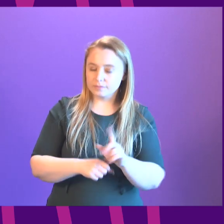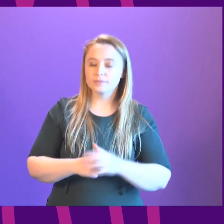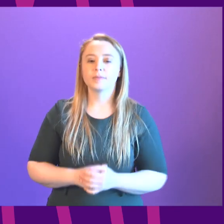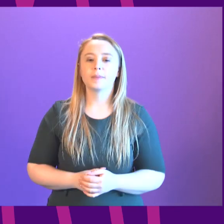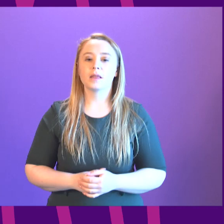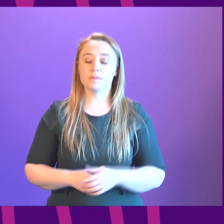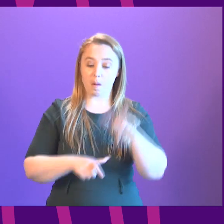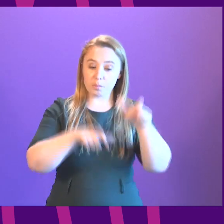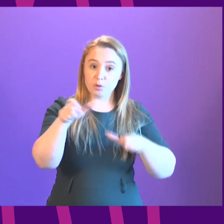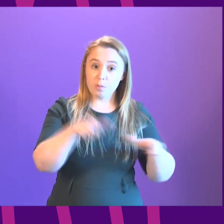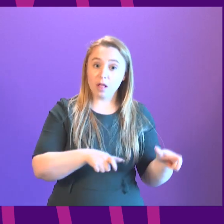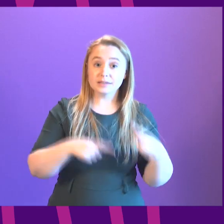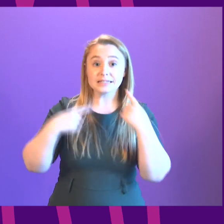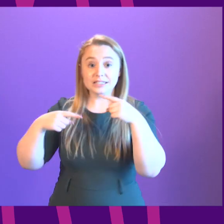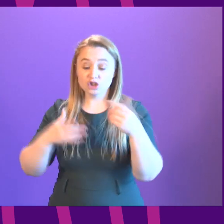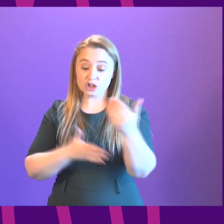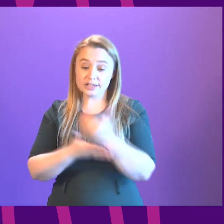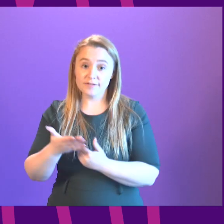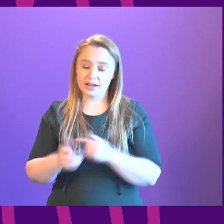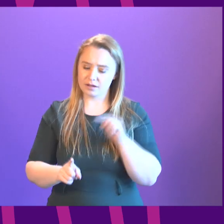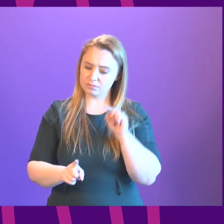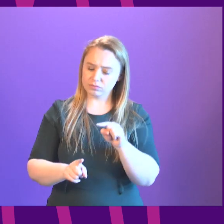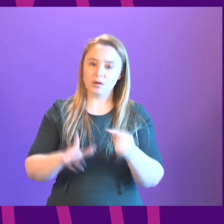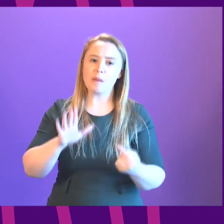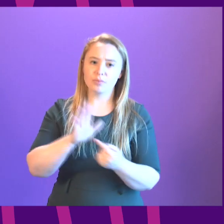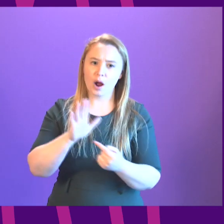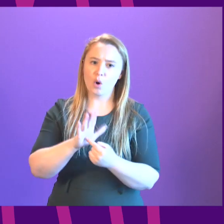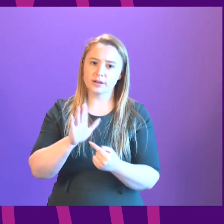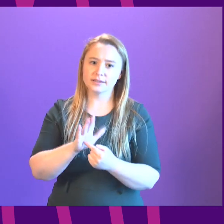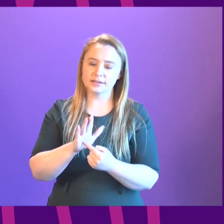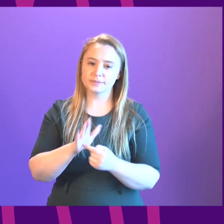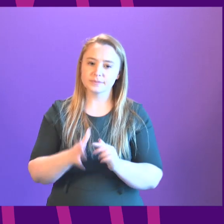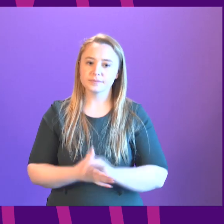The safety of pupils and everybody who works in our schools is a priority, and we have